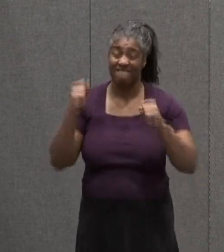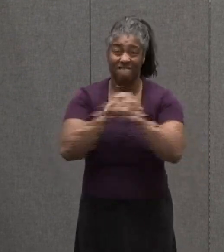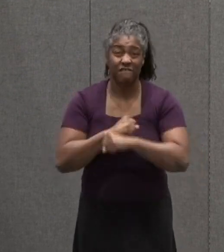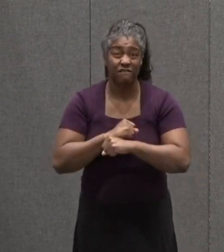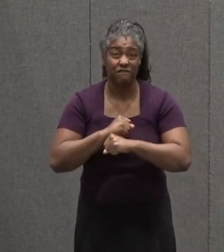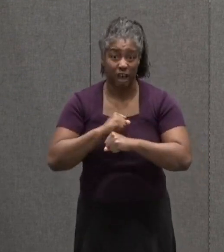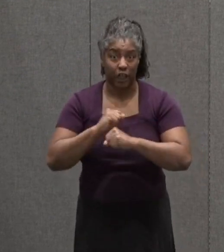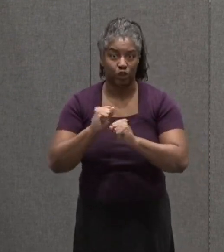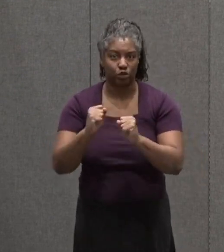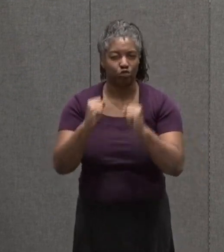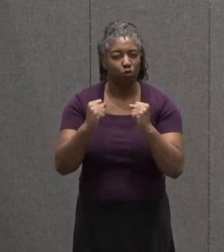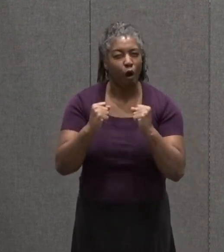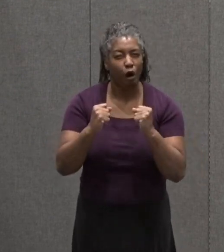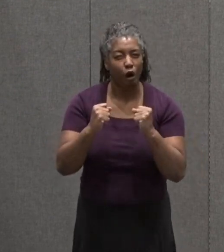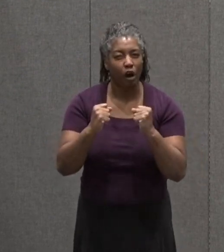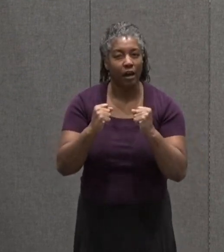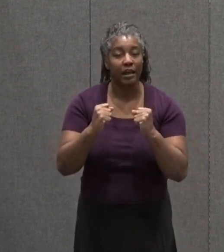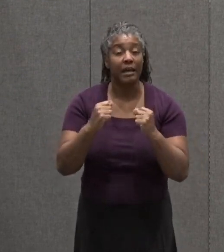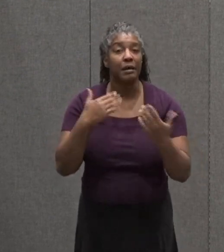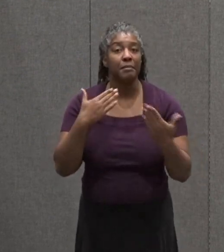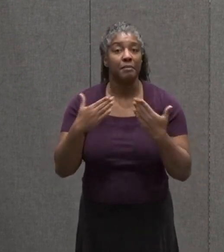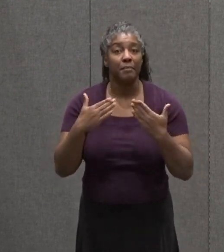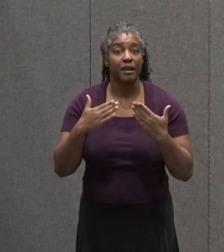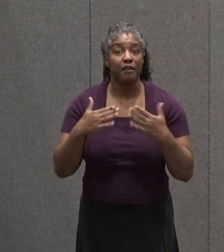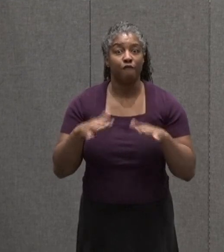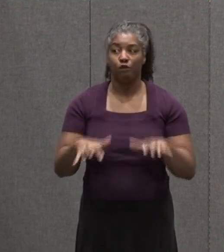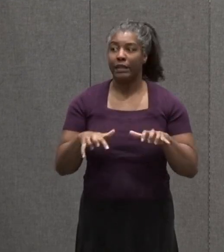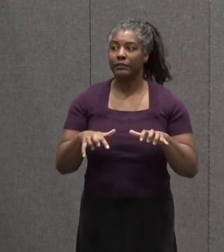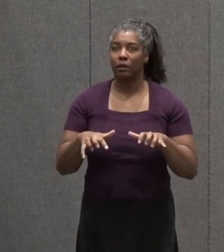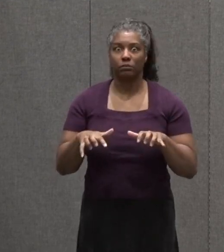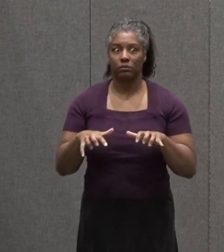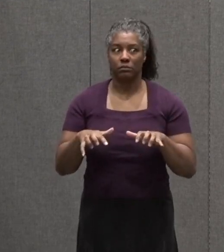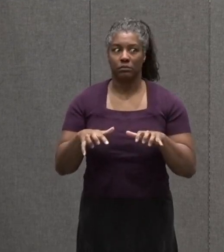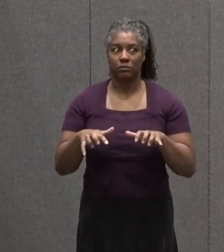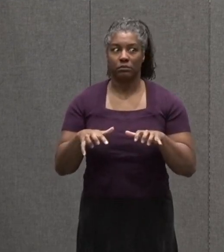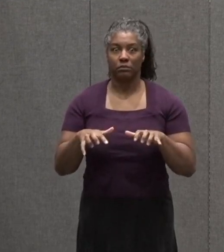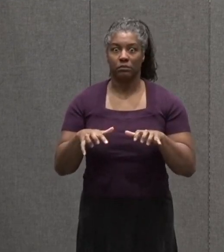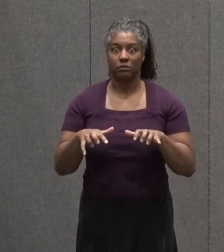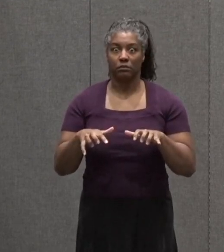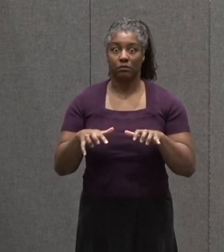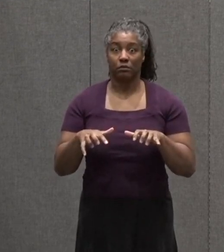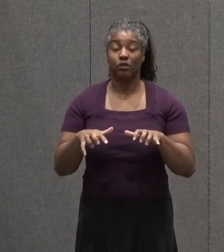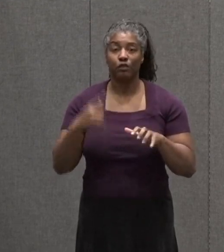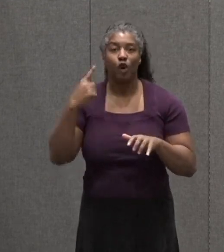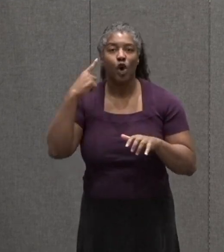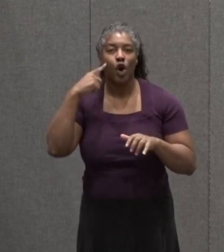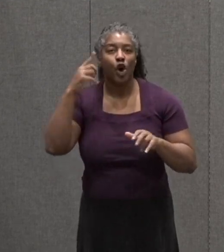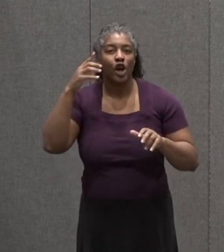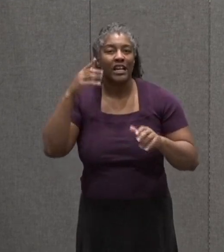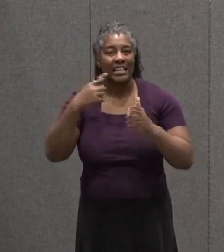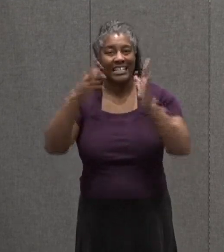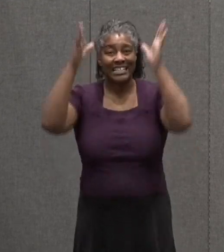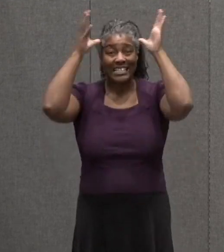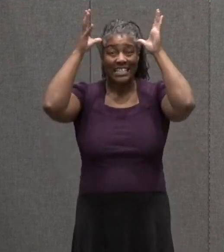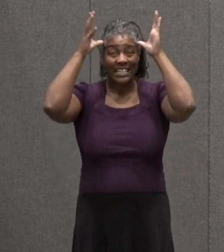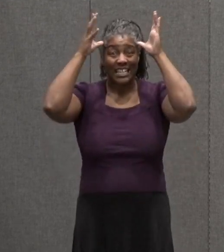If you ever heard the expression deer in headlights, it helps you freeze. So it has a wonderful, wonderful function.